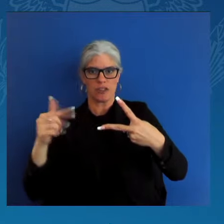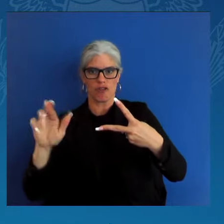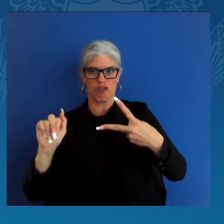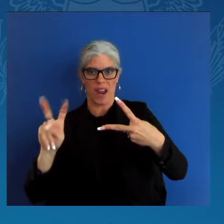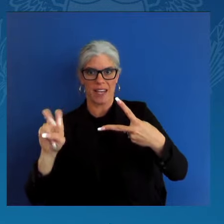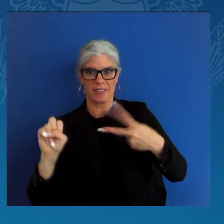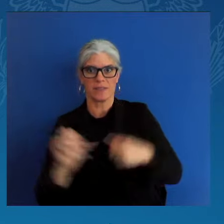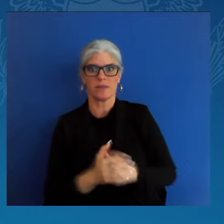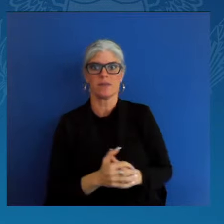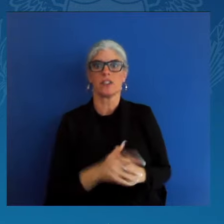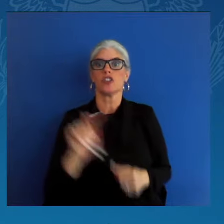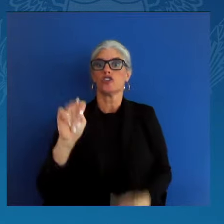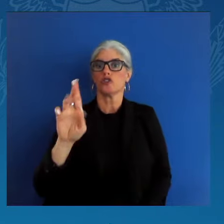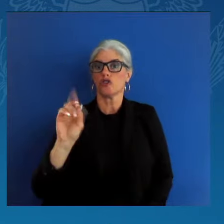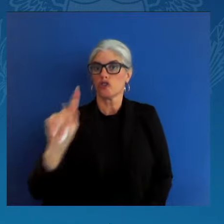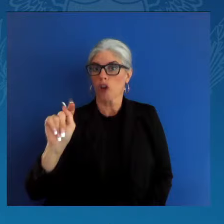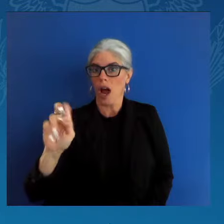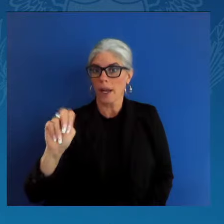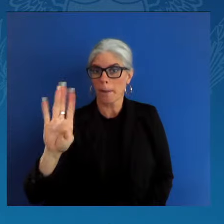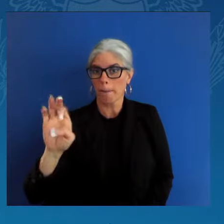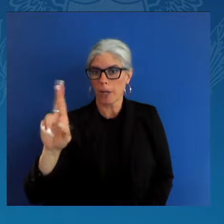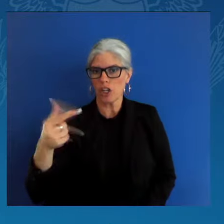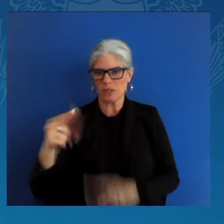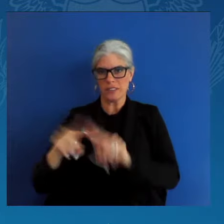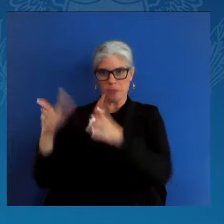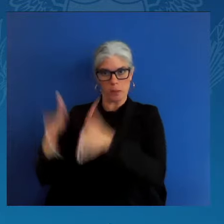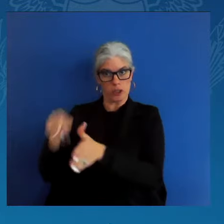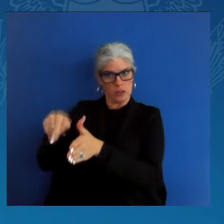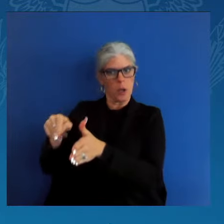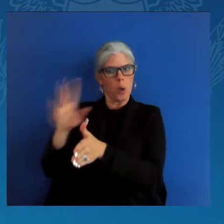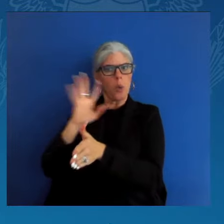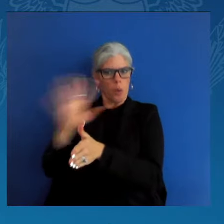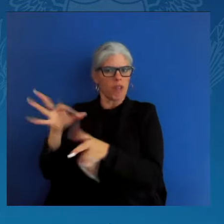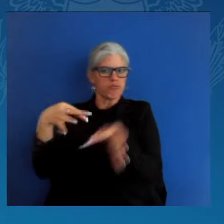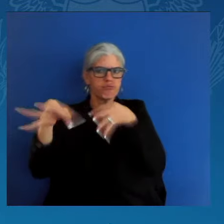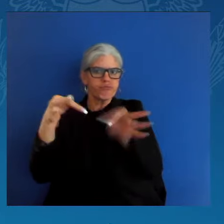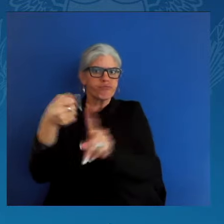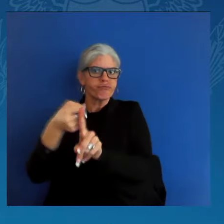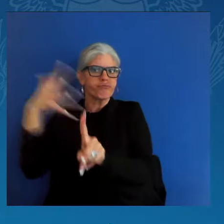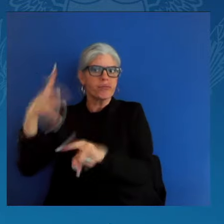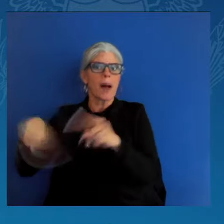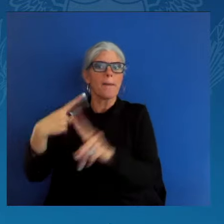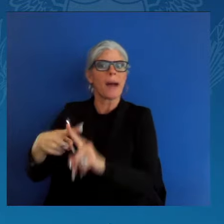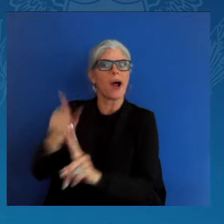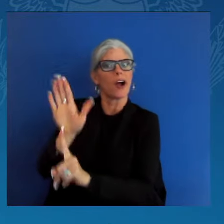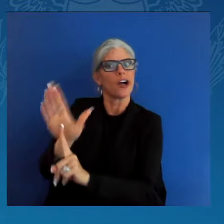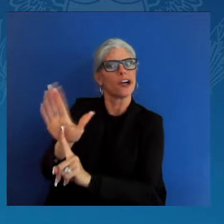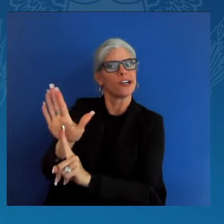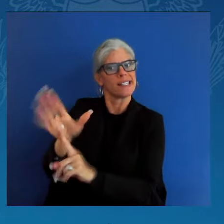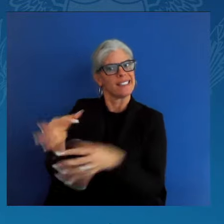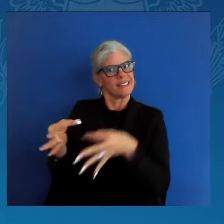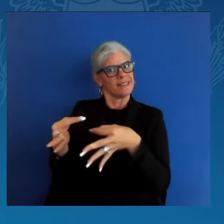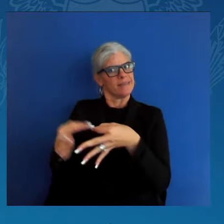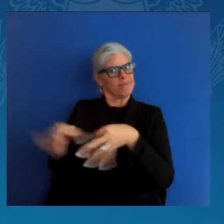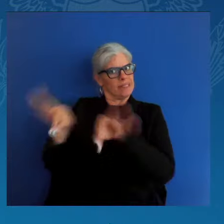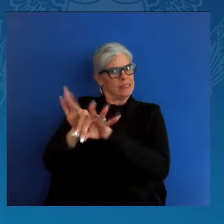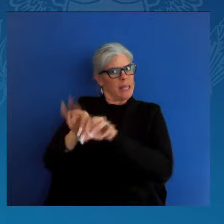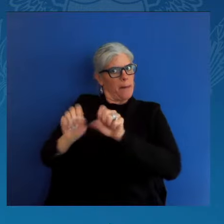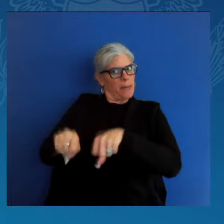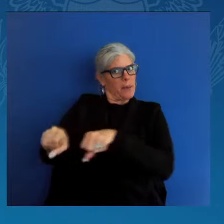in developing the capabilities we need to enable our return to the moon. Polly. Secretary Trachtenberg: Thank you. Thank you, Phil. Thank you for your leadership and that of the Vice President